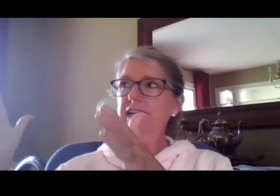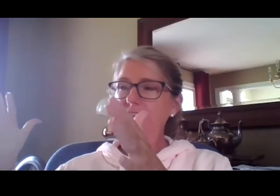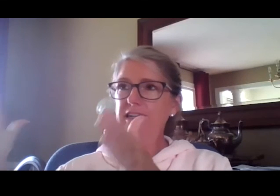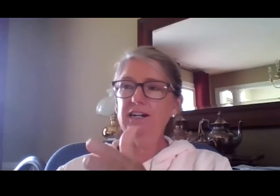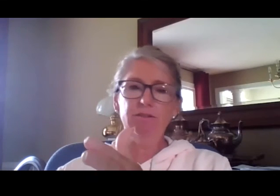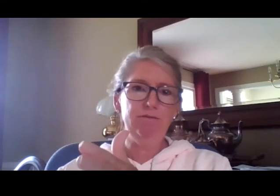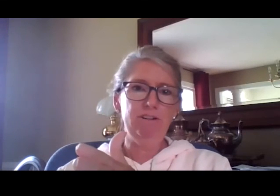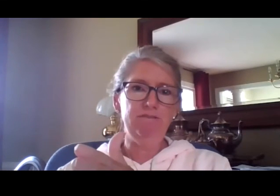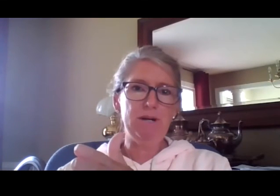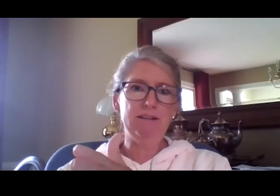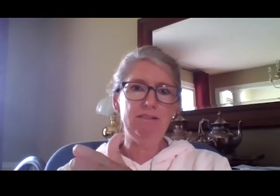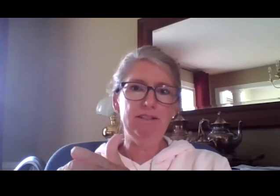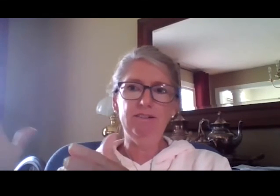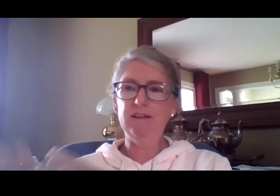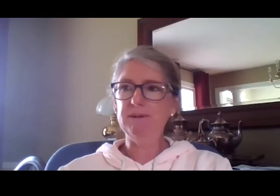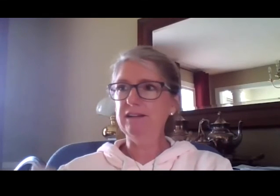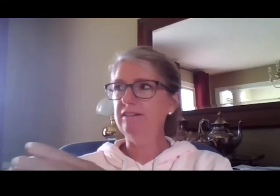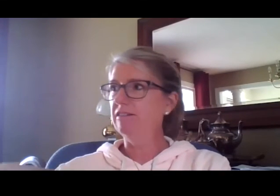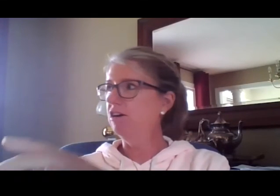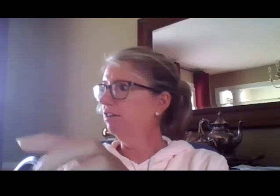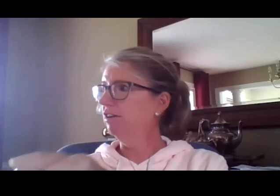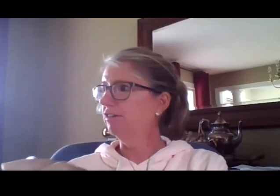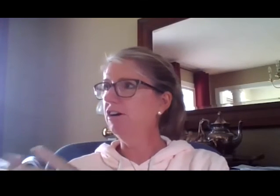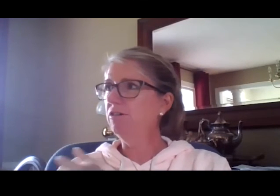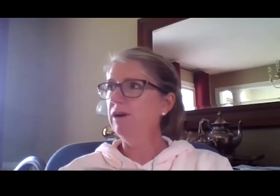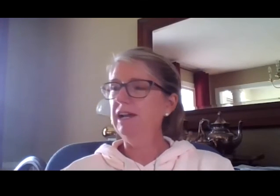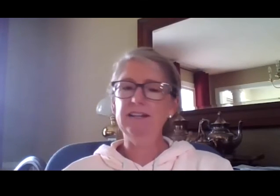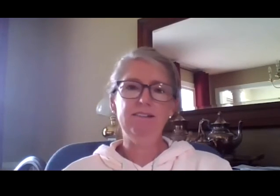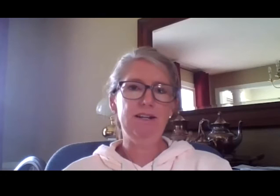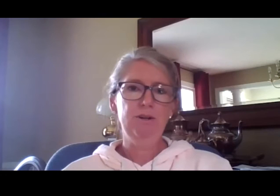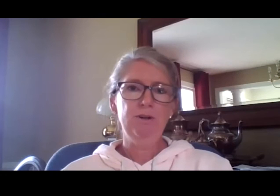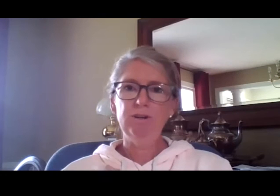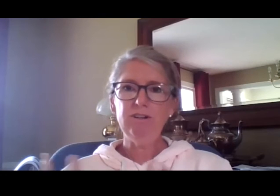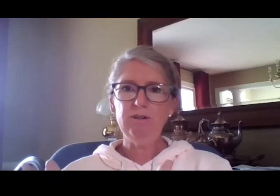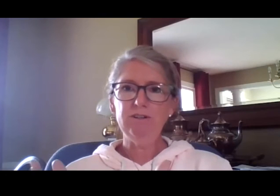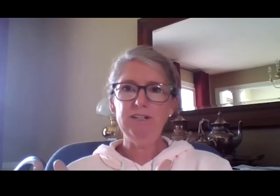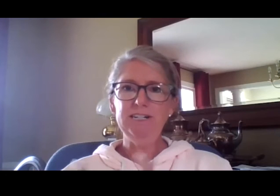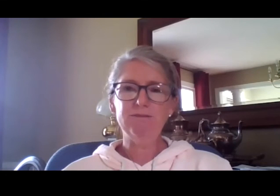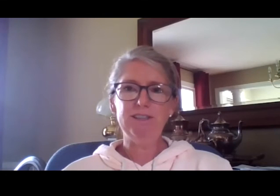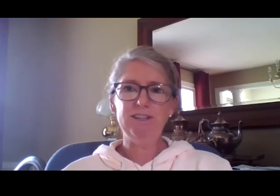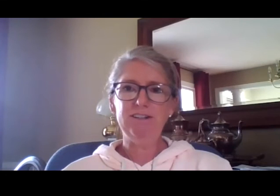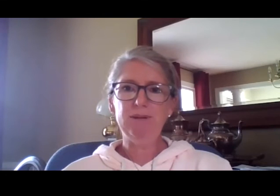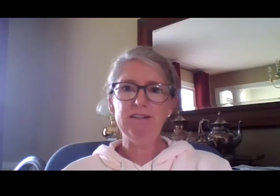an entire room full of boxes, boxes all along the hallway. I said, what's going on here with all these boxes?